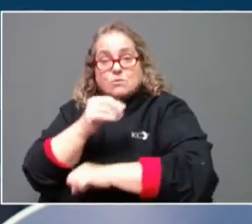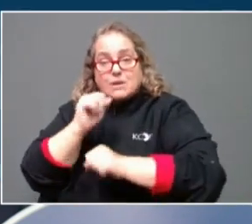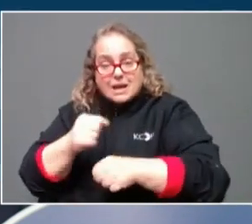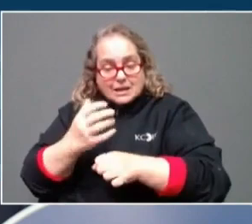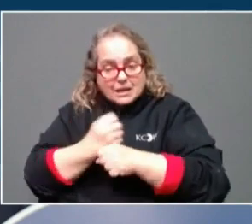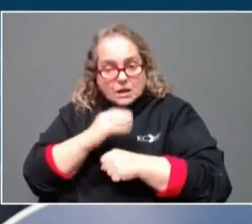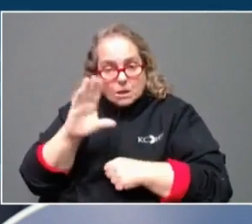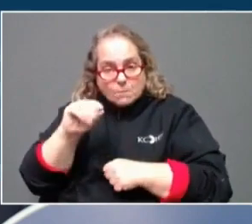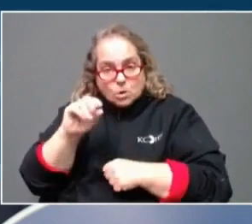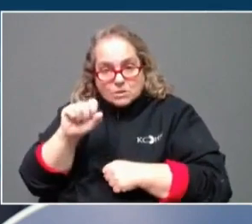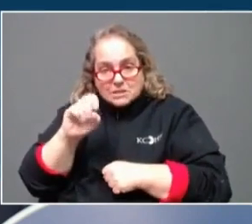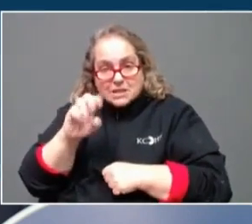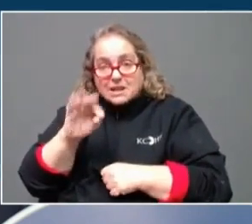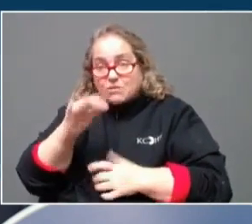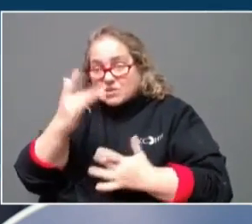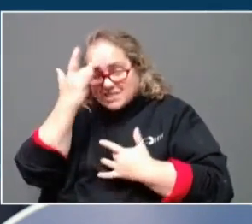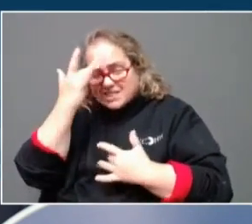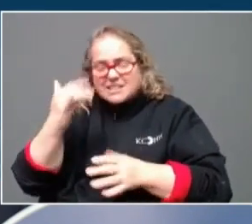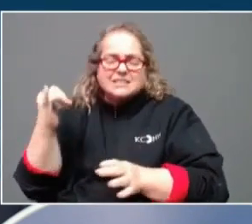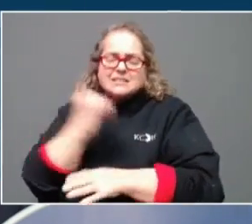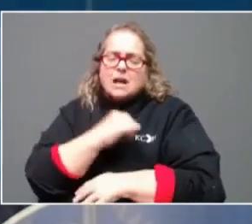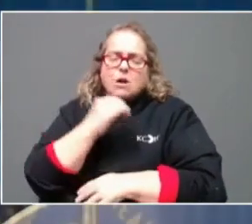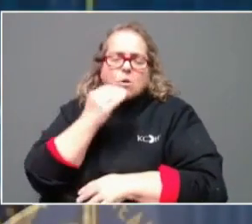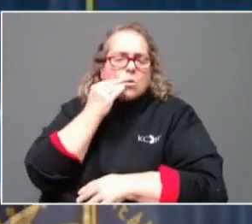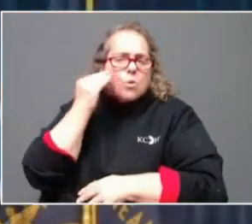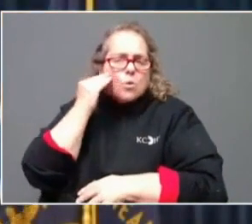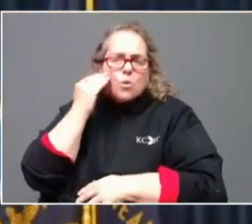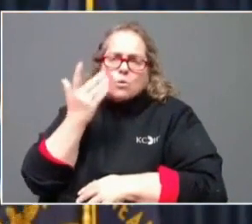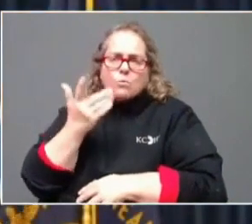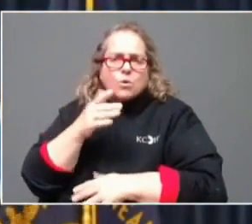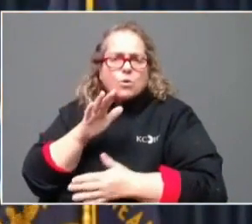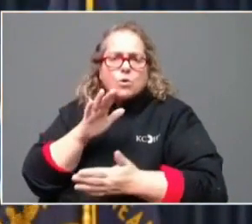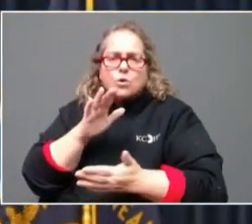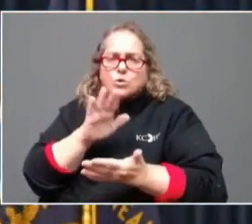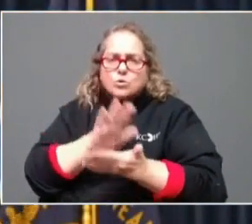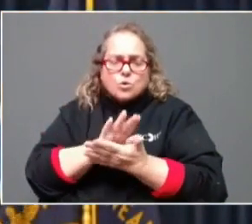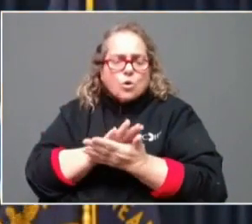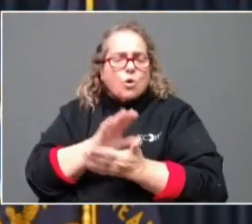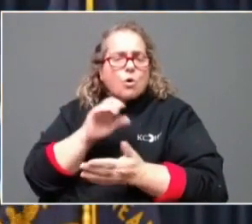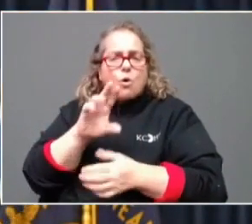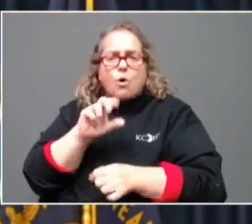please stay home. Don't go to school or work. Um and uh cover your cough and